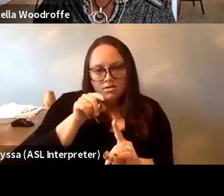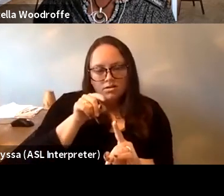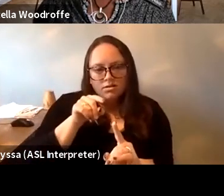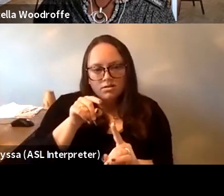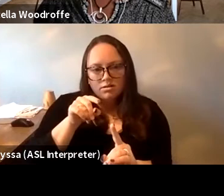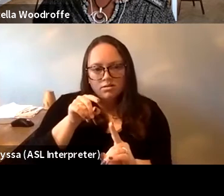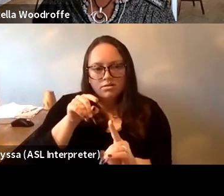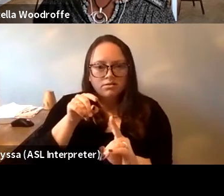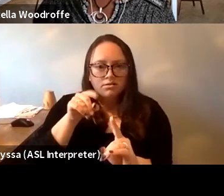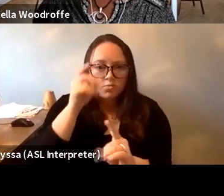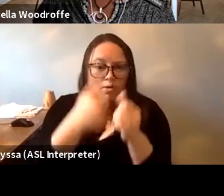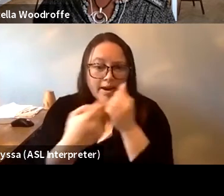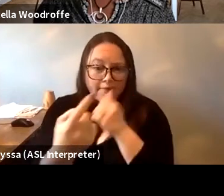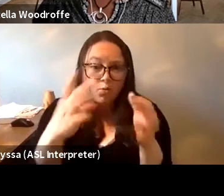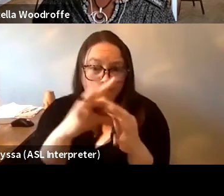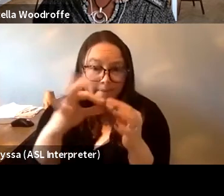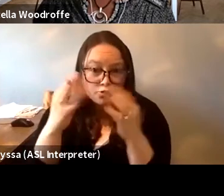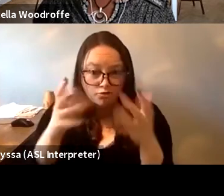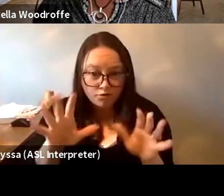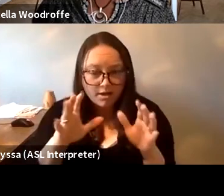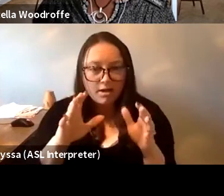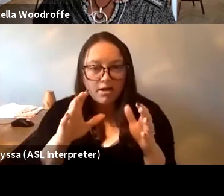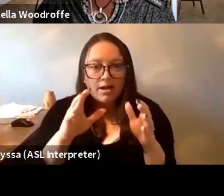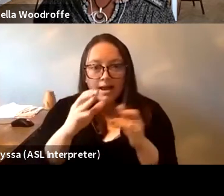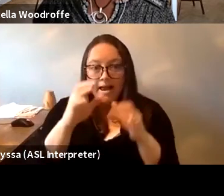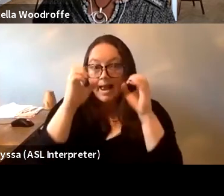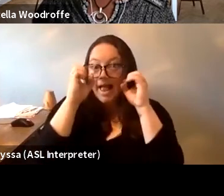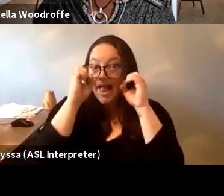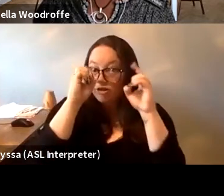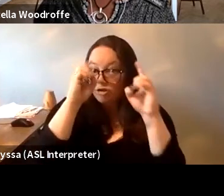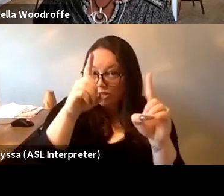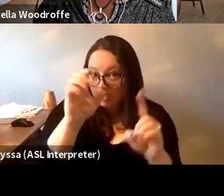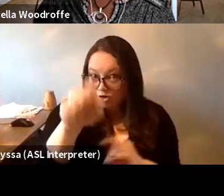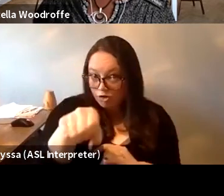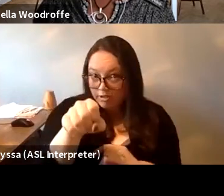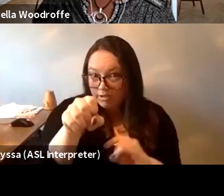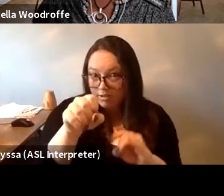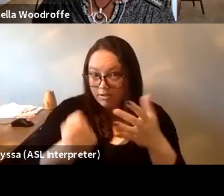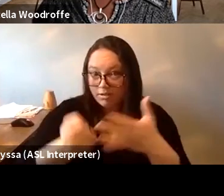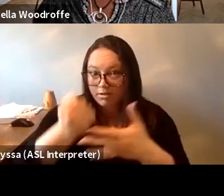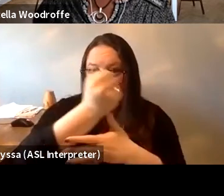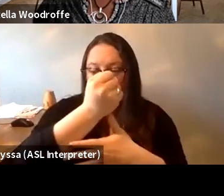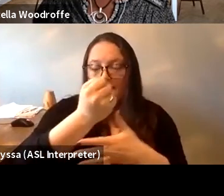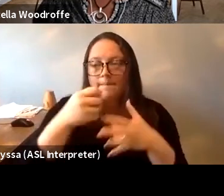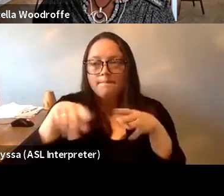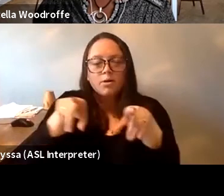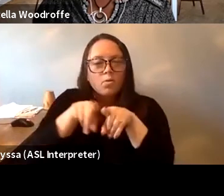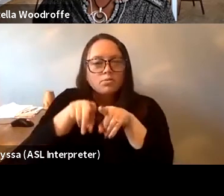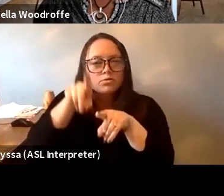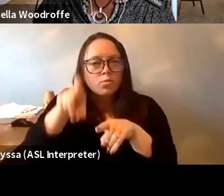echoed is education, but also recognizing that when you can't